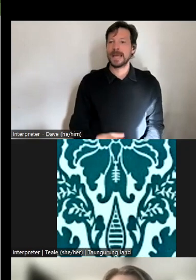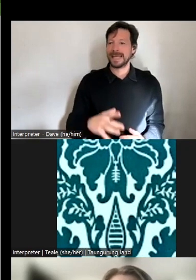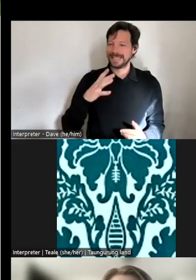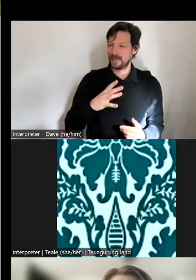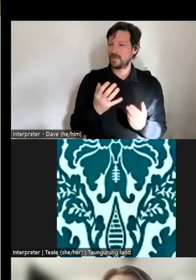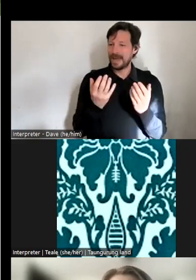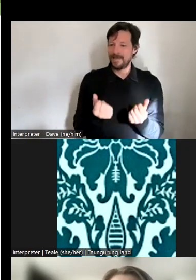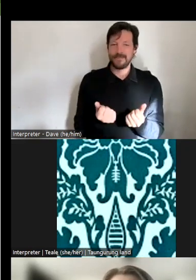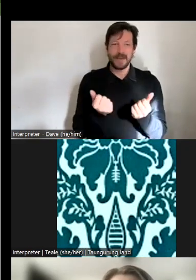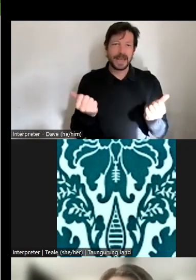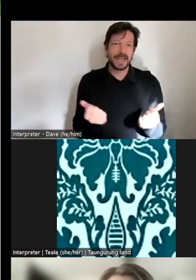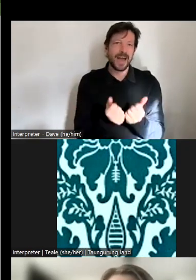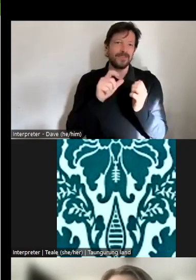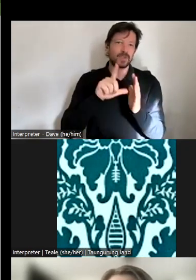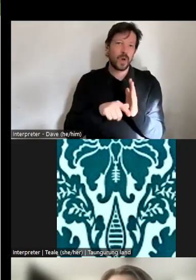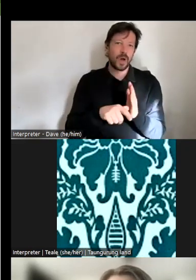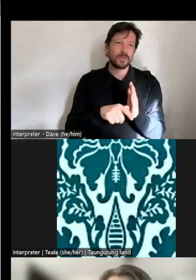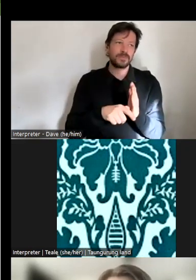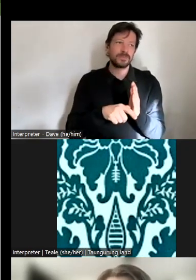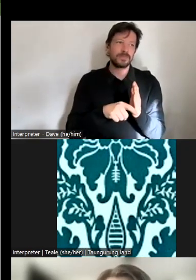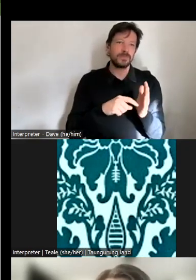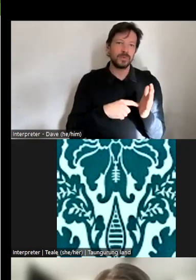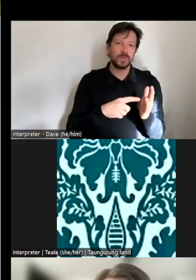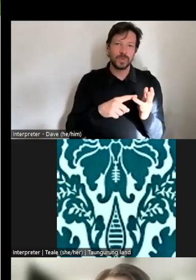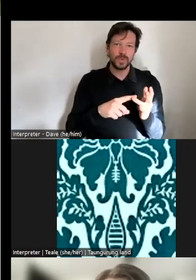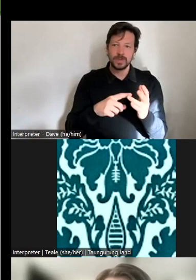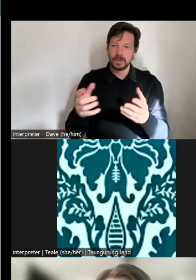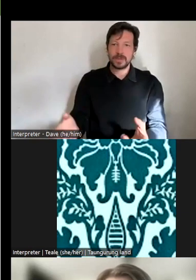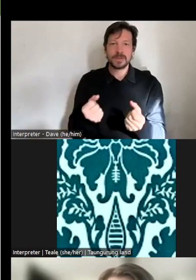to understand it and make those decisions.